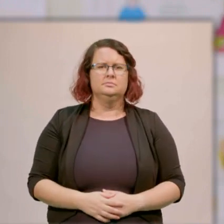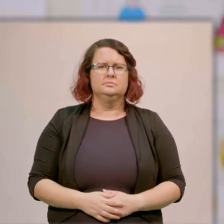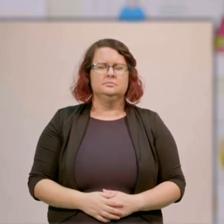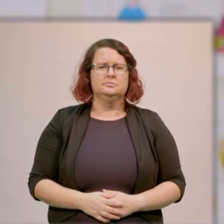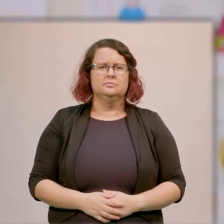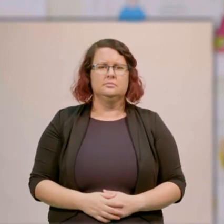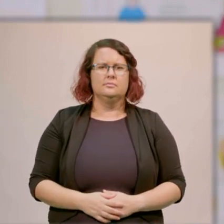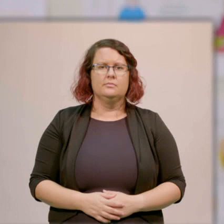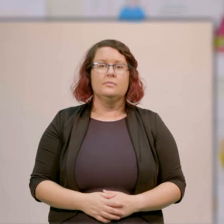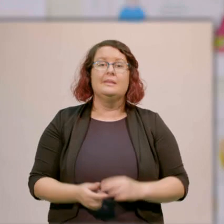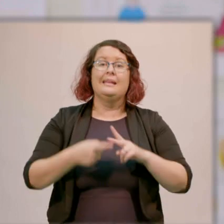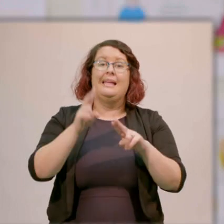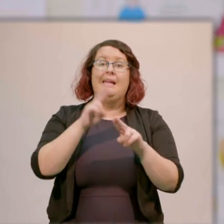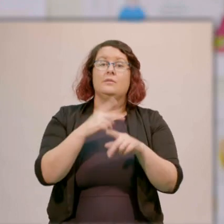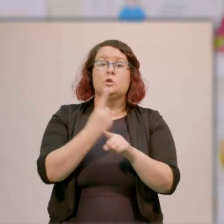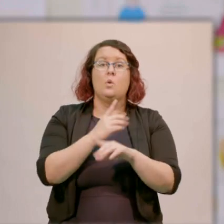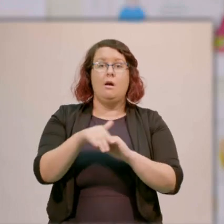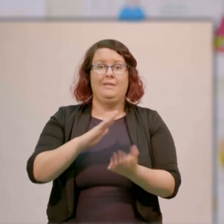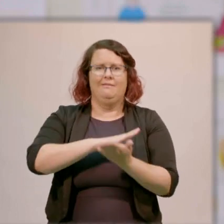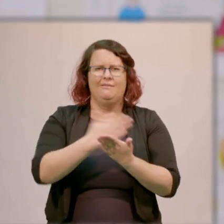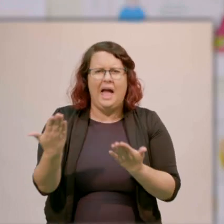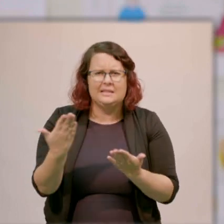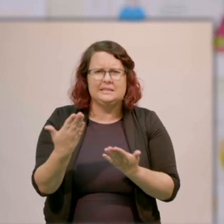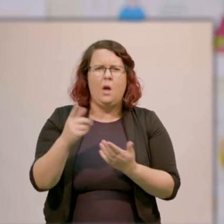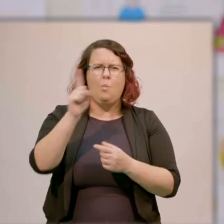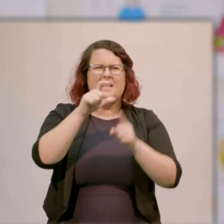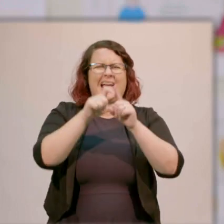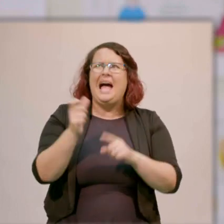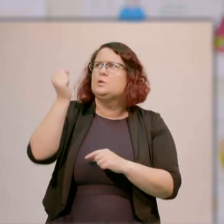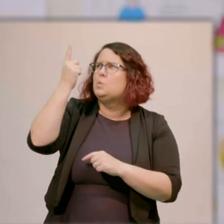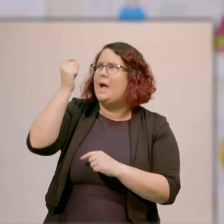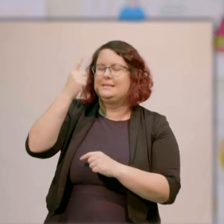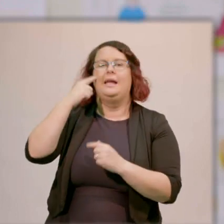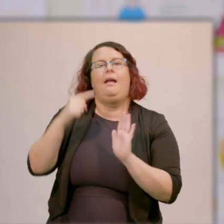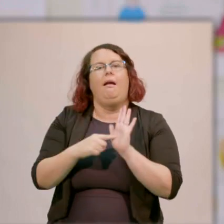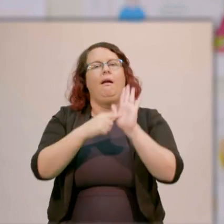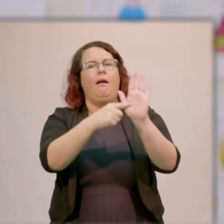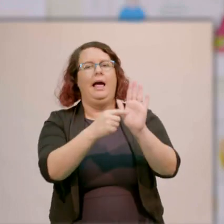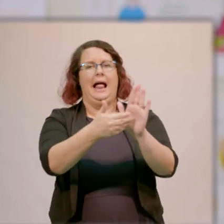In factual texts, complex information and ideas can be presented in visual form.